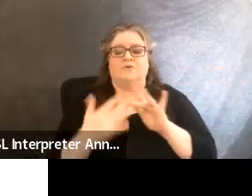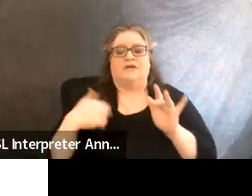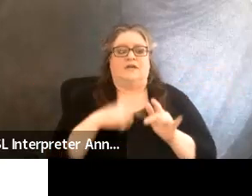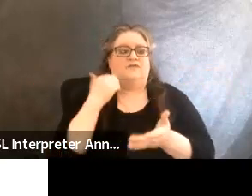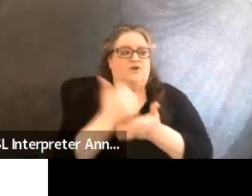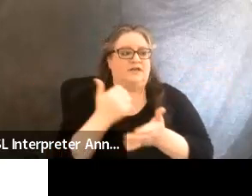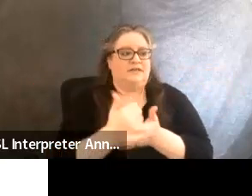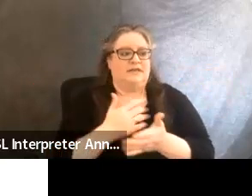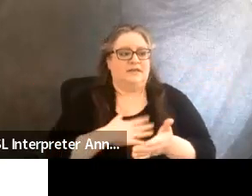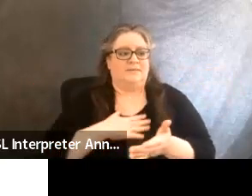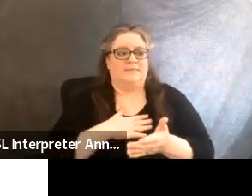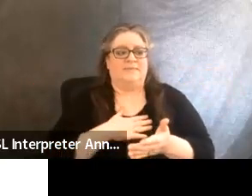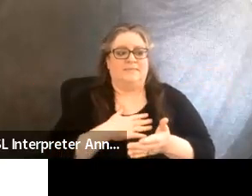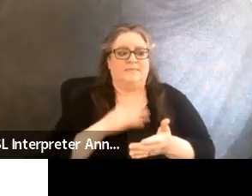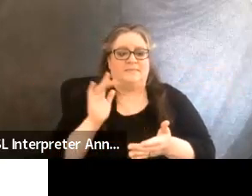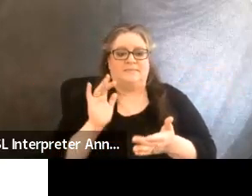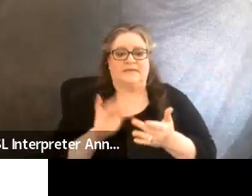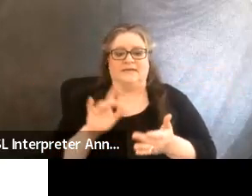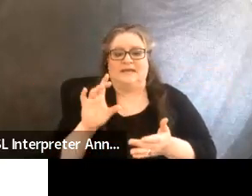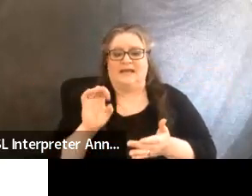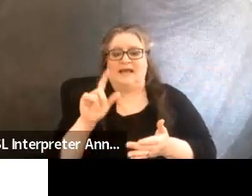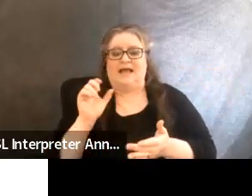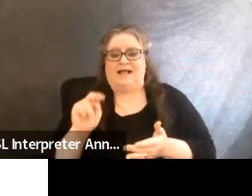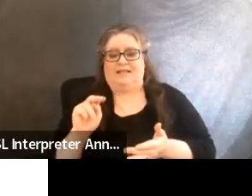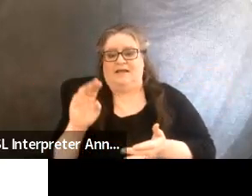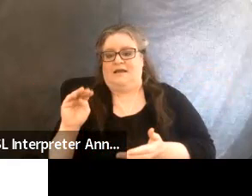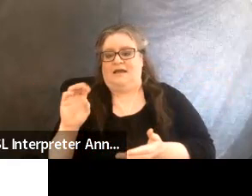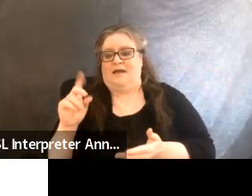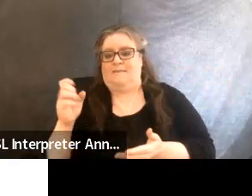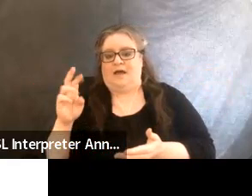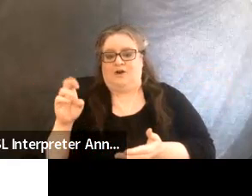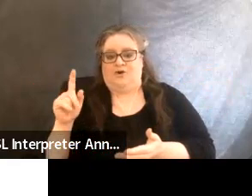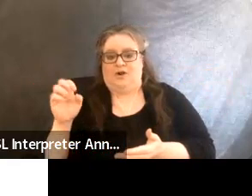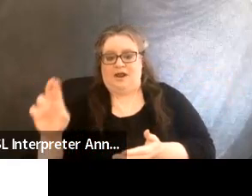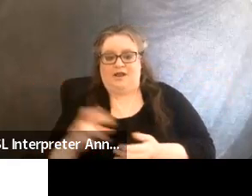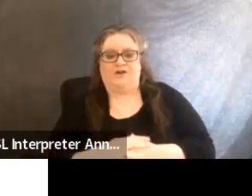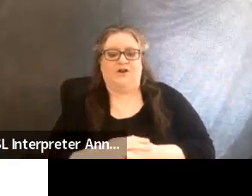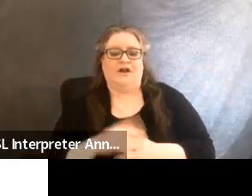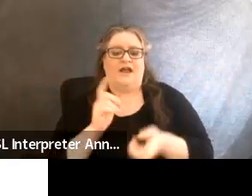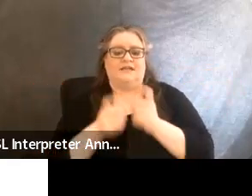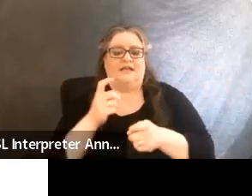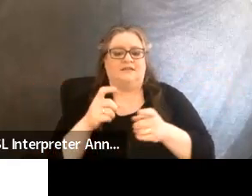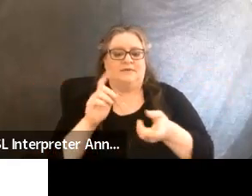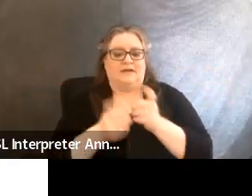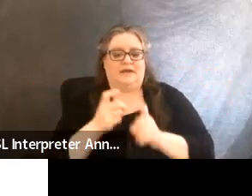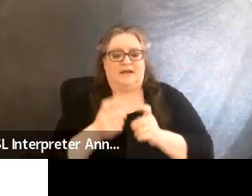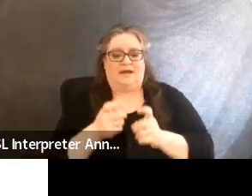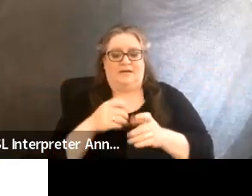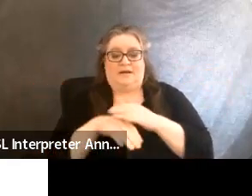please select "Ellen - moderator." Accessibility accommodations must be placed in advance through the registration process,